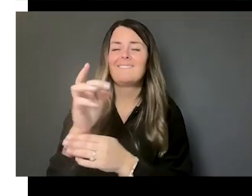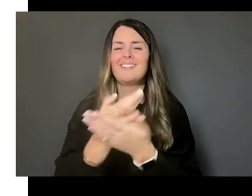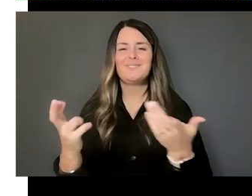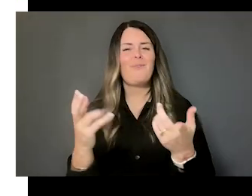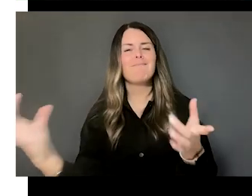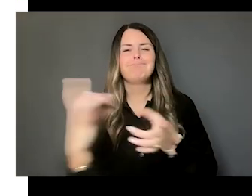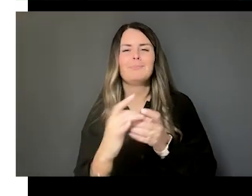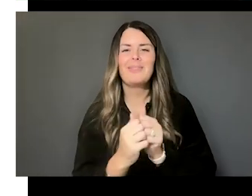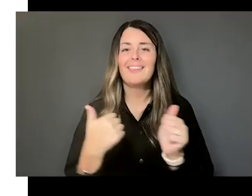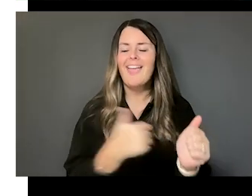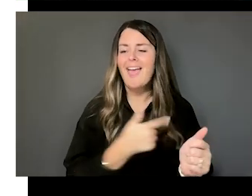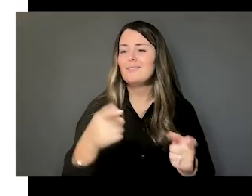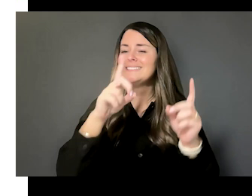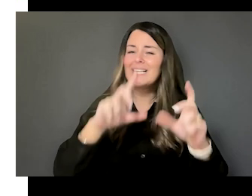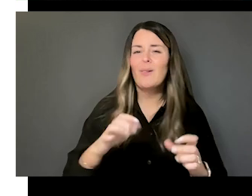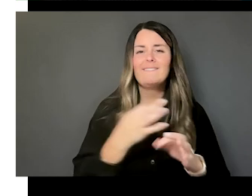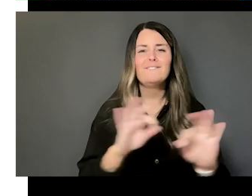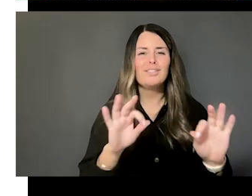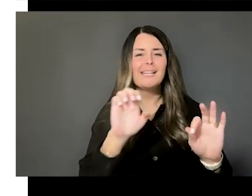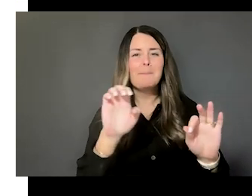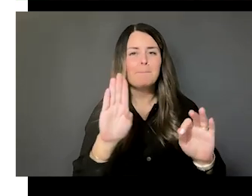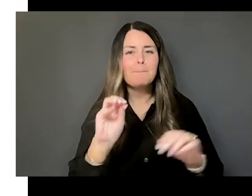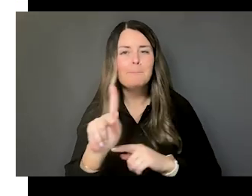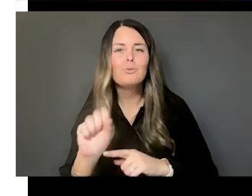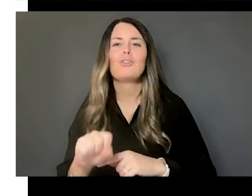You can download our free ebooks, view our on-demand webinars like this one,